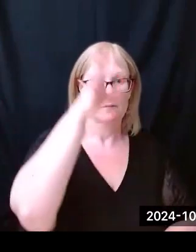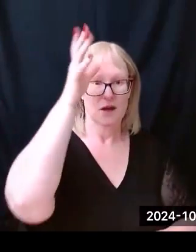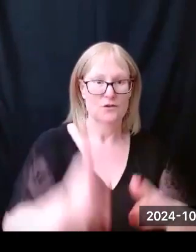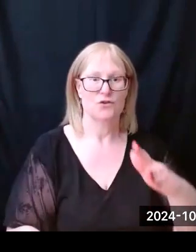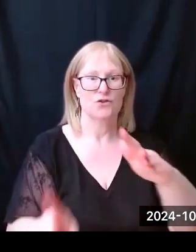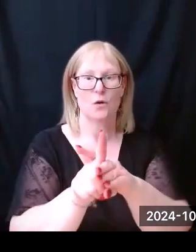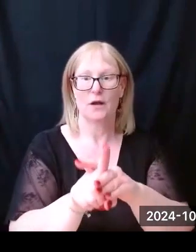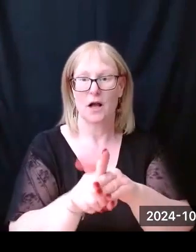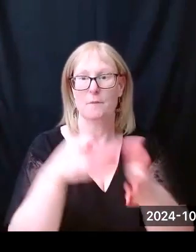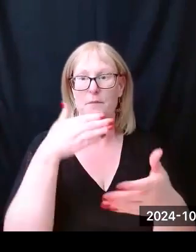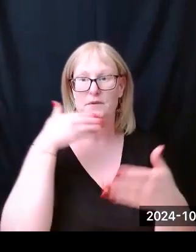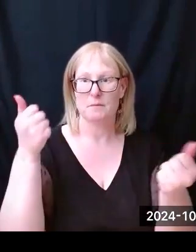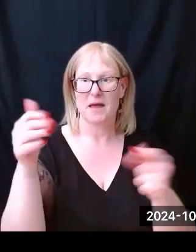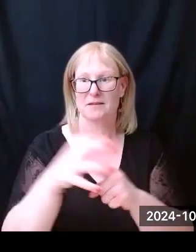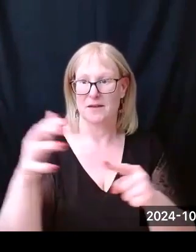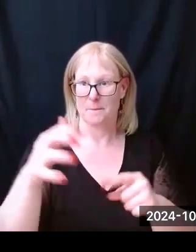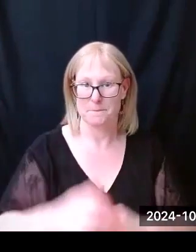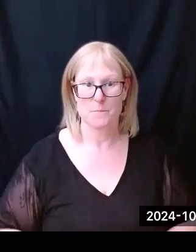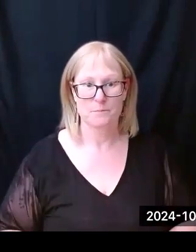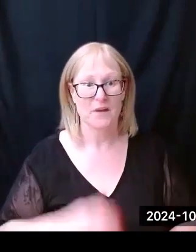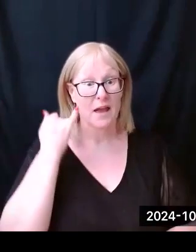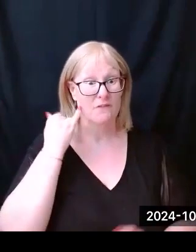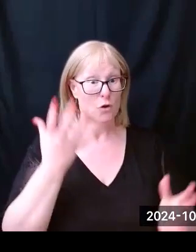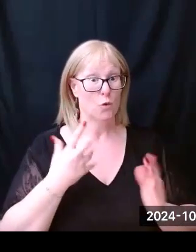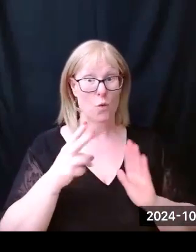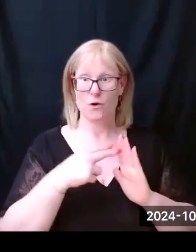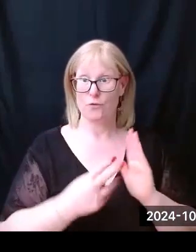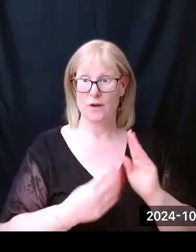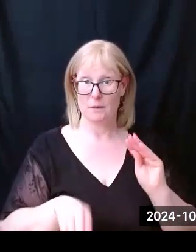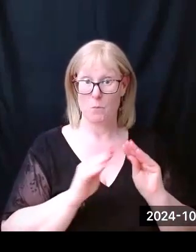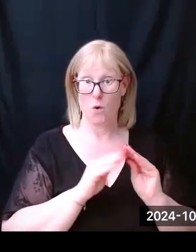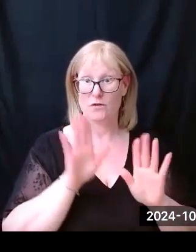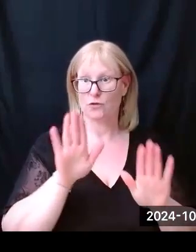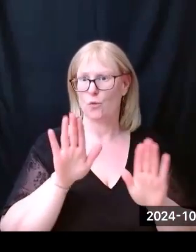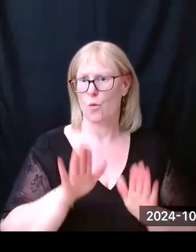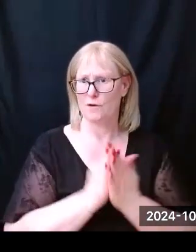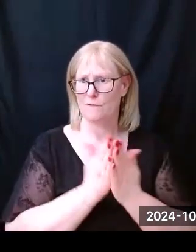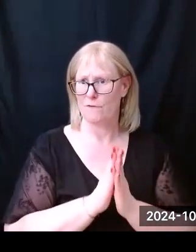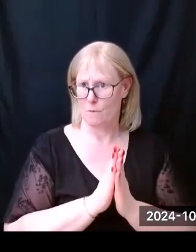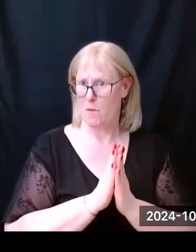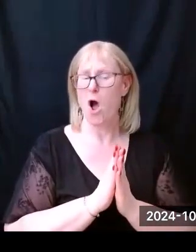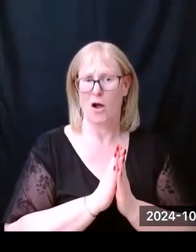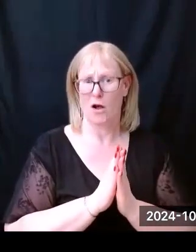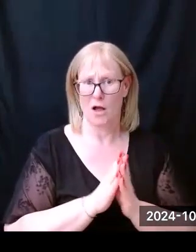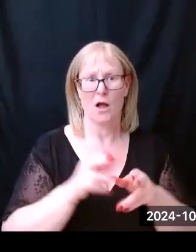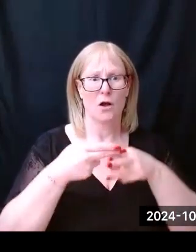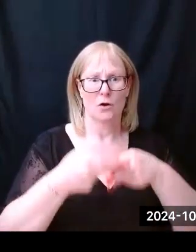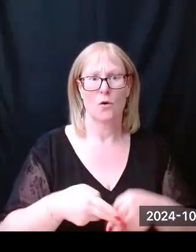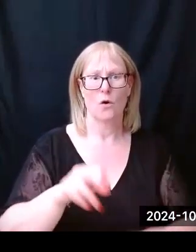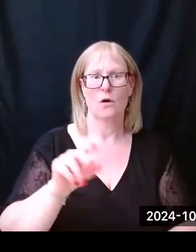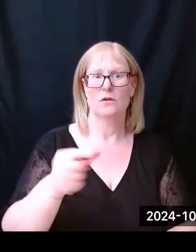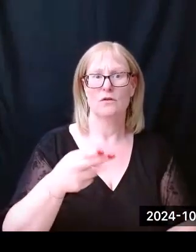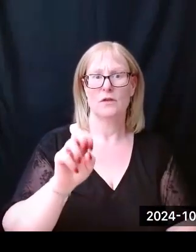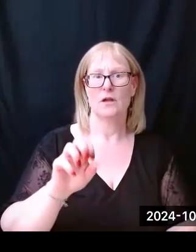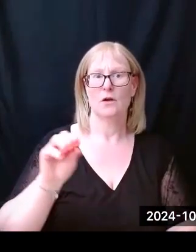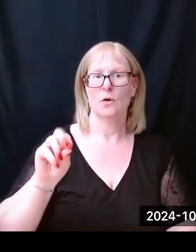If you're like, I want to read more about this, there was a great book that came out a few years ago called The Orchid and the Dandelion, why